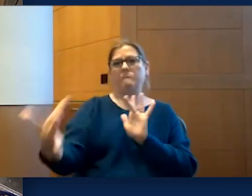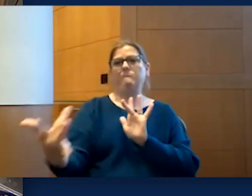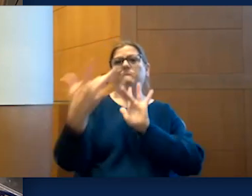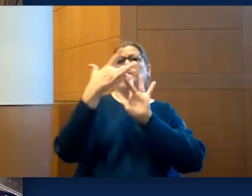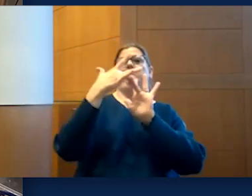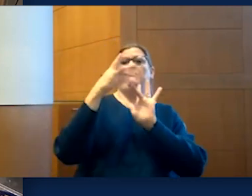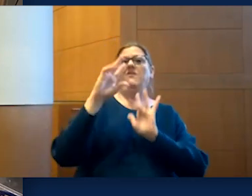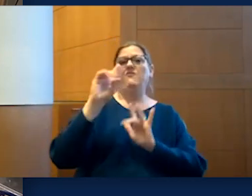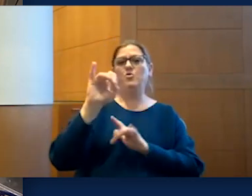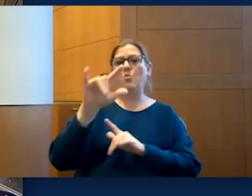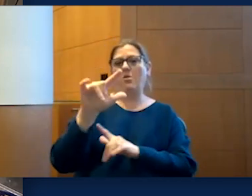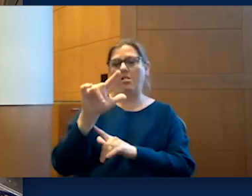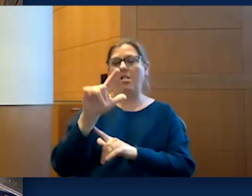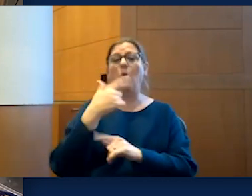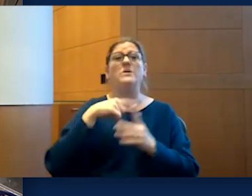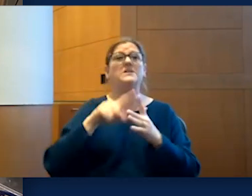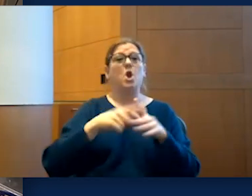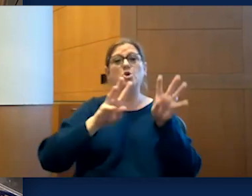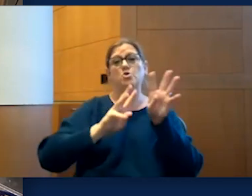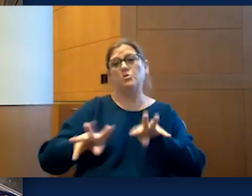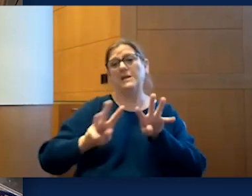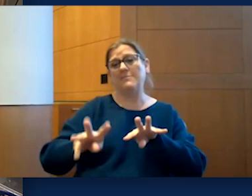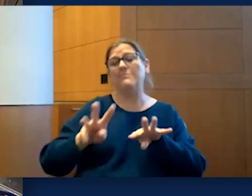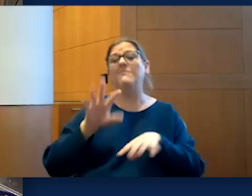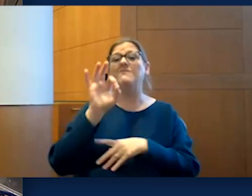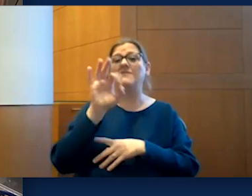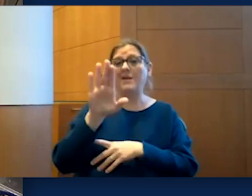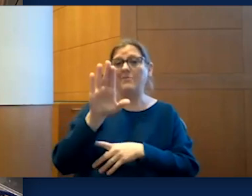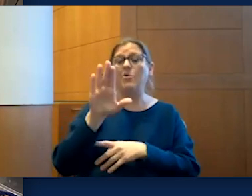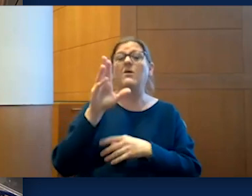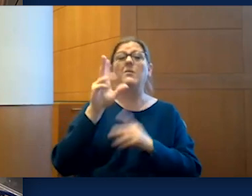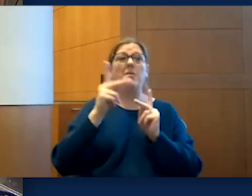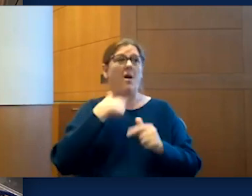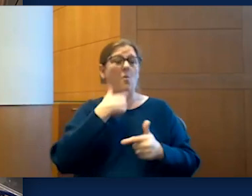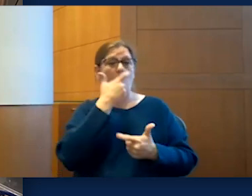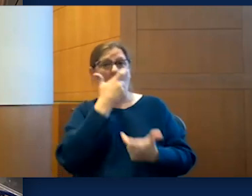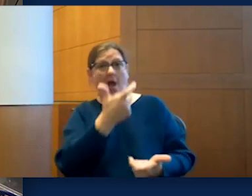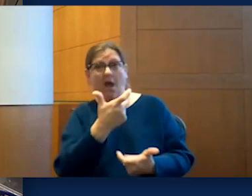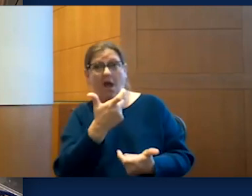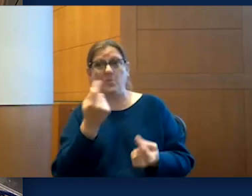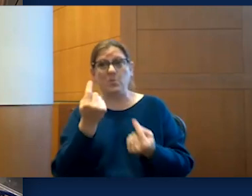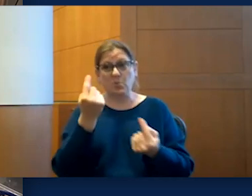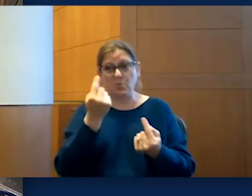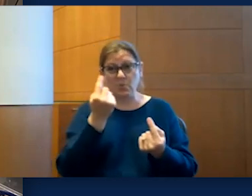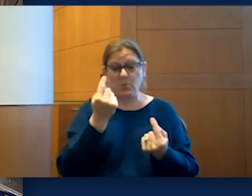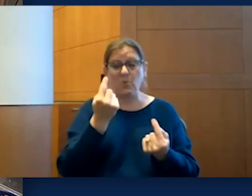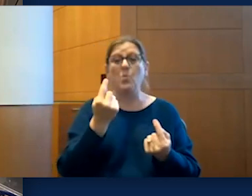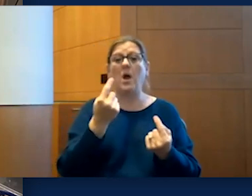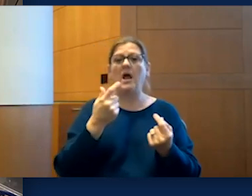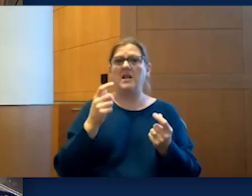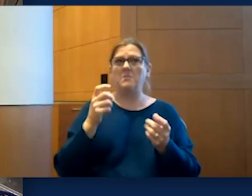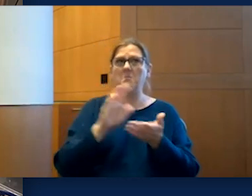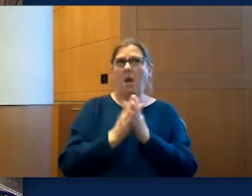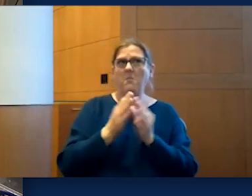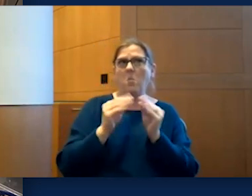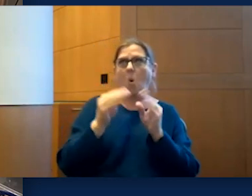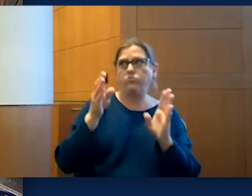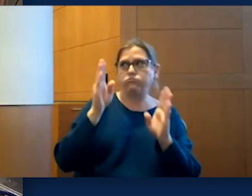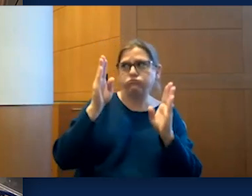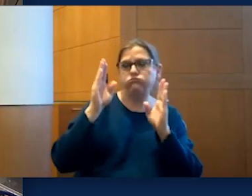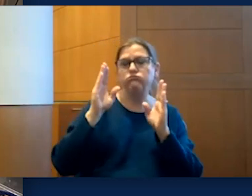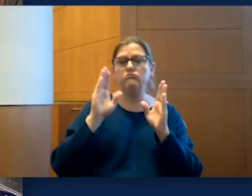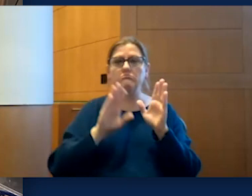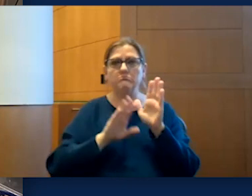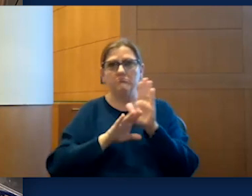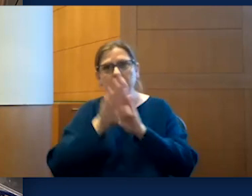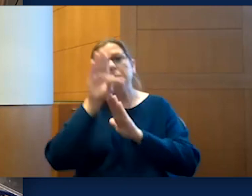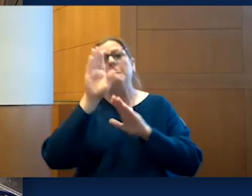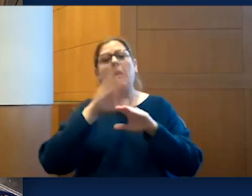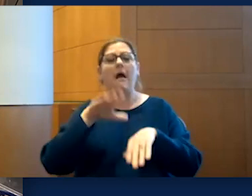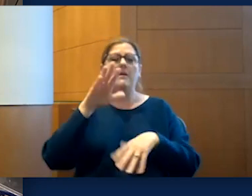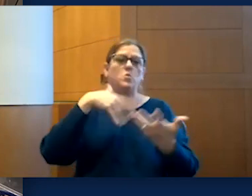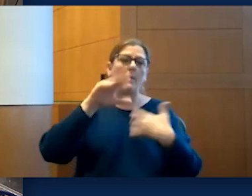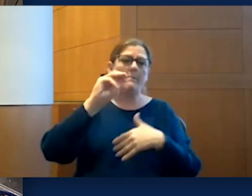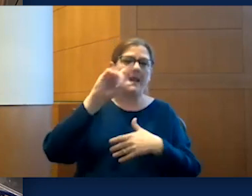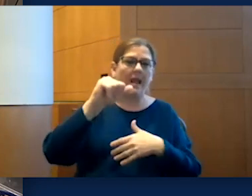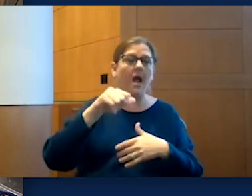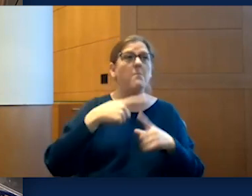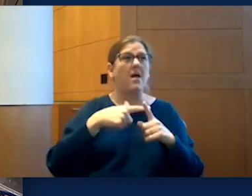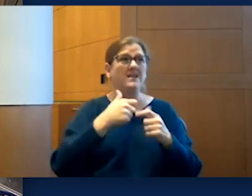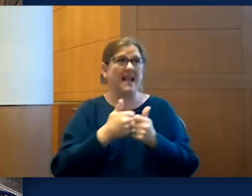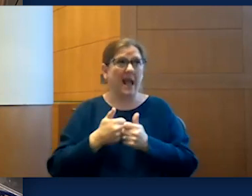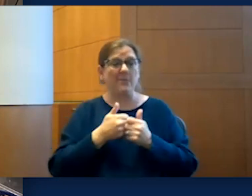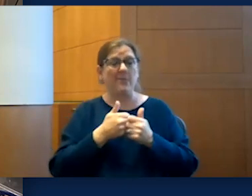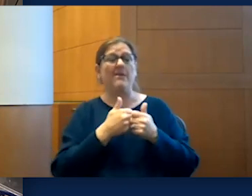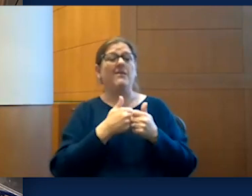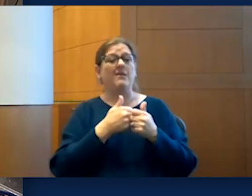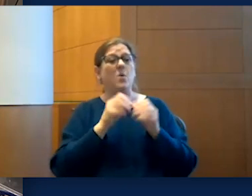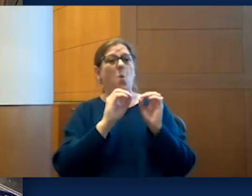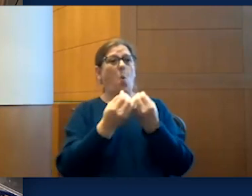So they're going to be virtually joining in. We started streaming on Facebook so that people can watch what we're doing. And we're getting a little more attention on social media. And organizations, gaming organizations like Able Gamers and Microsoft are seeing what we're doing and starting to get really impressed with these events that we're hosting.